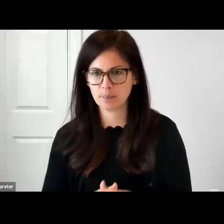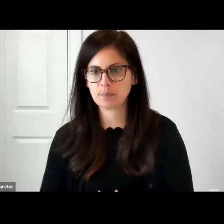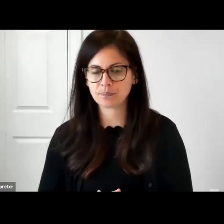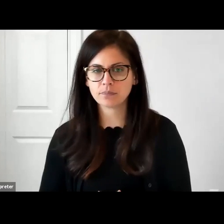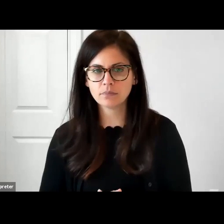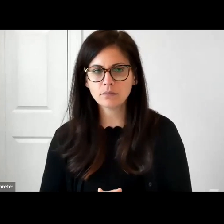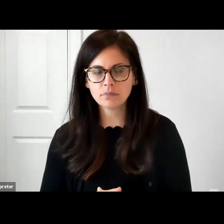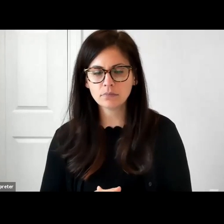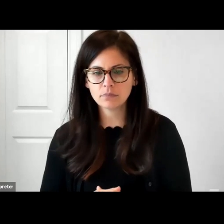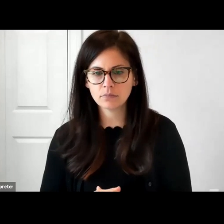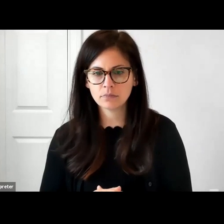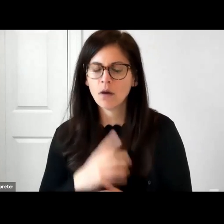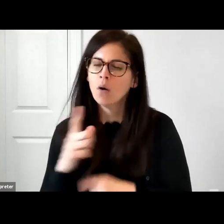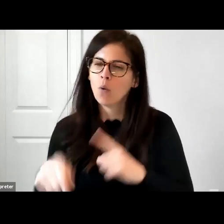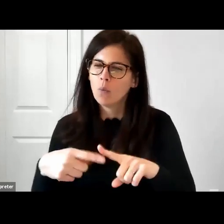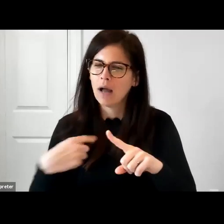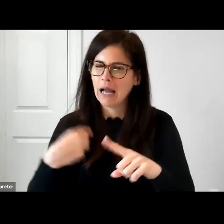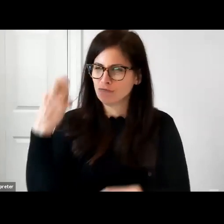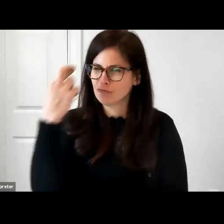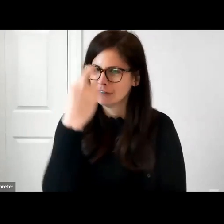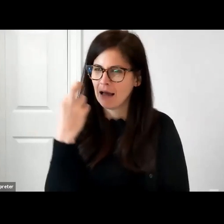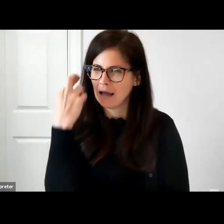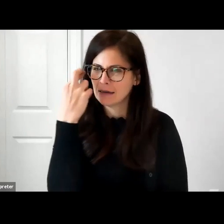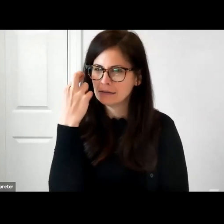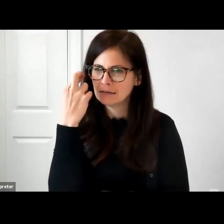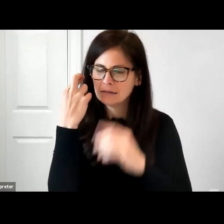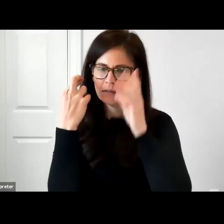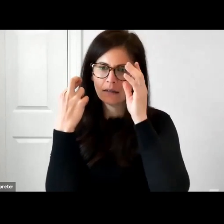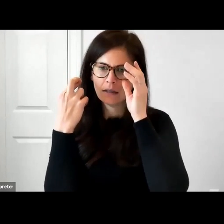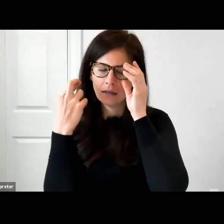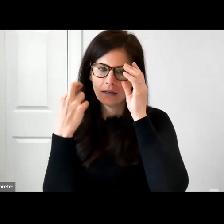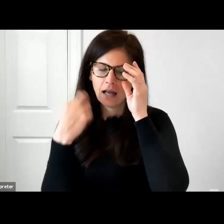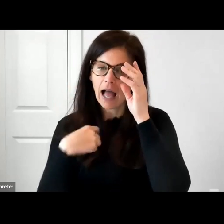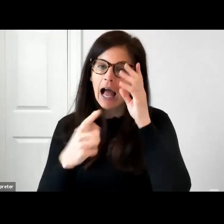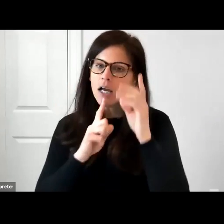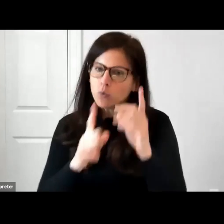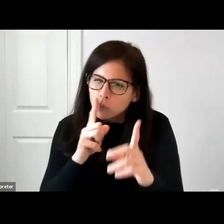But when I realized what I truly wanted to do